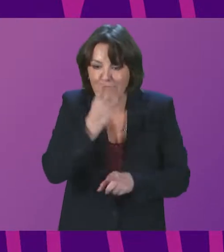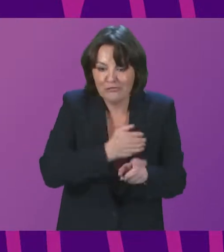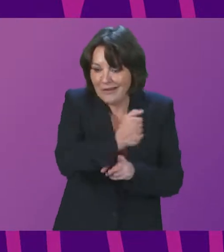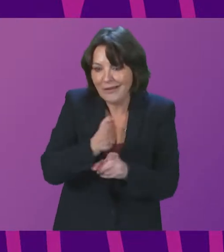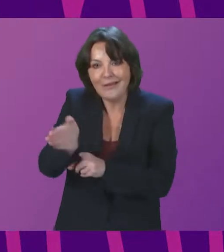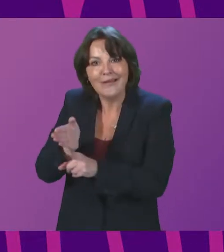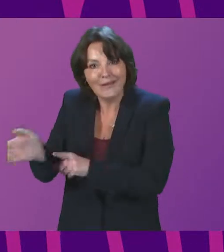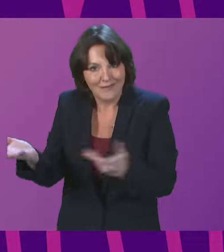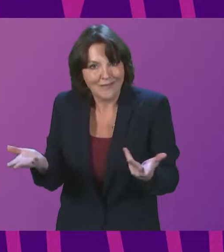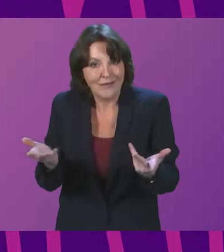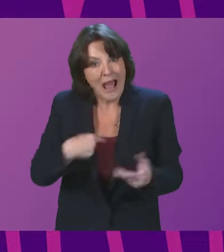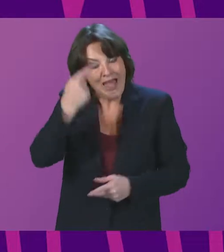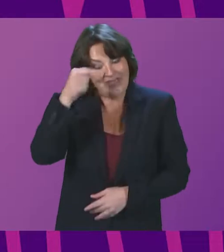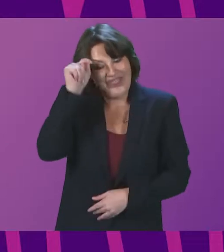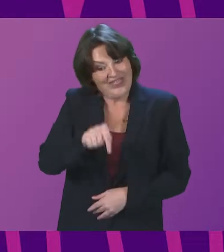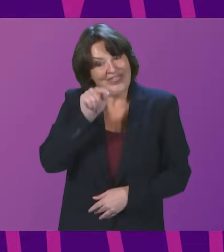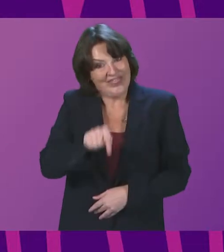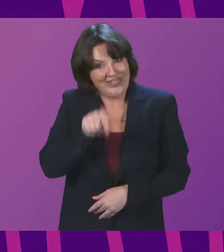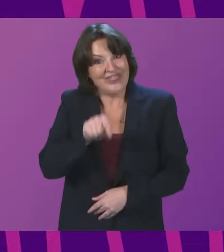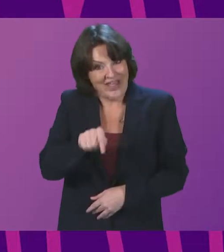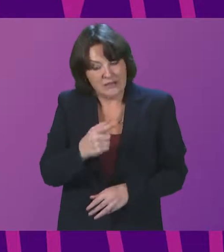That, I think, is what is important.